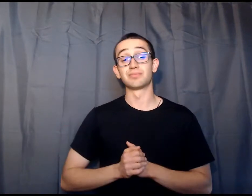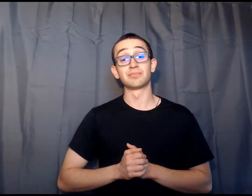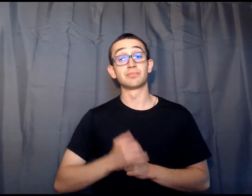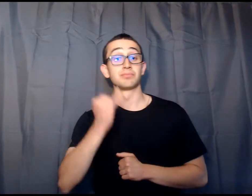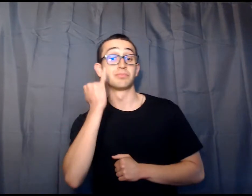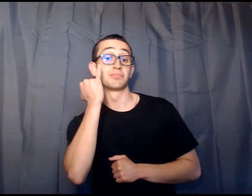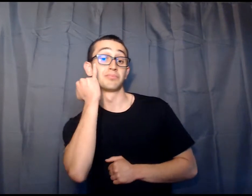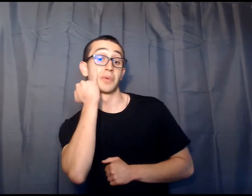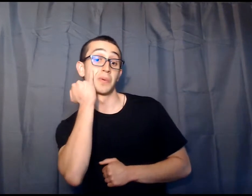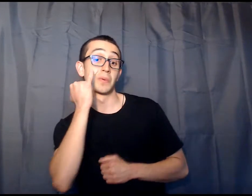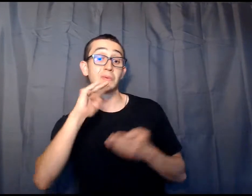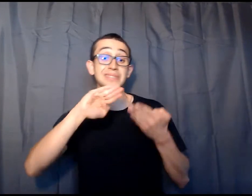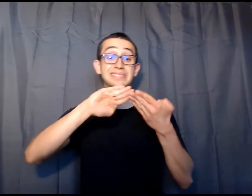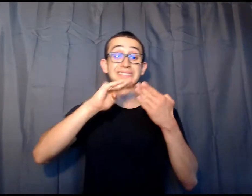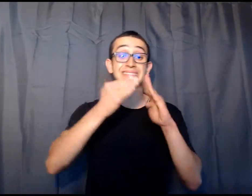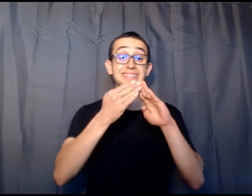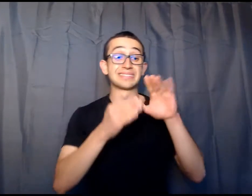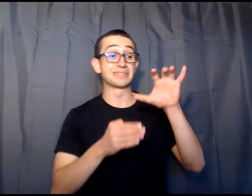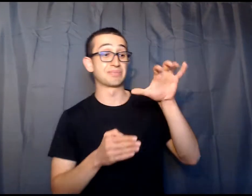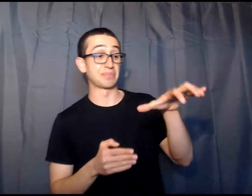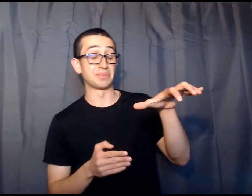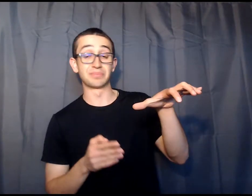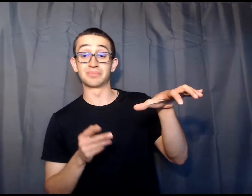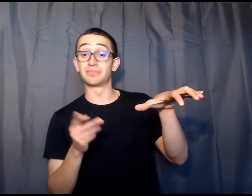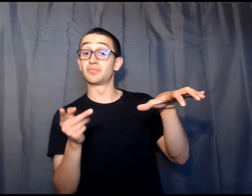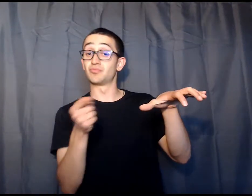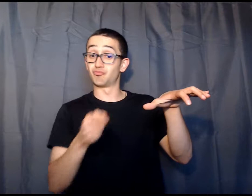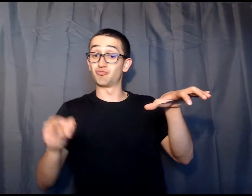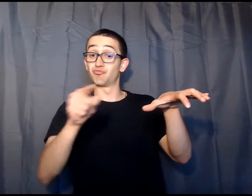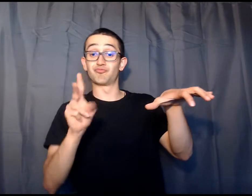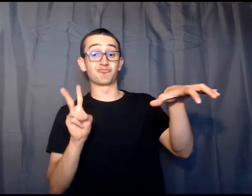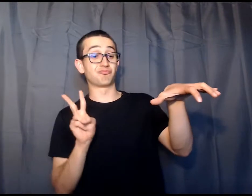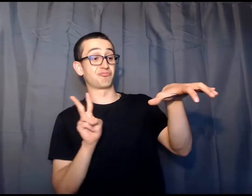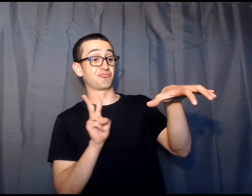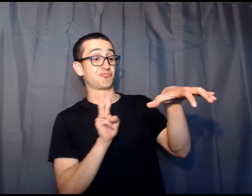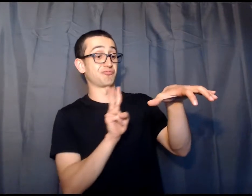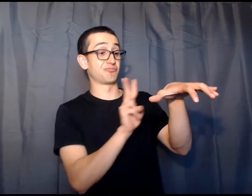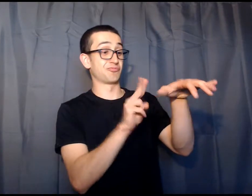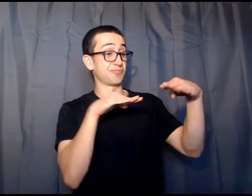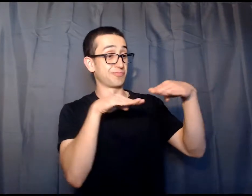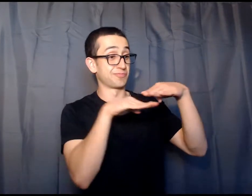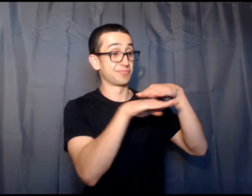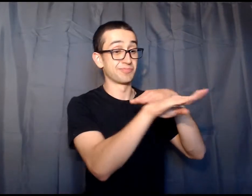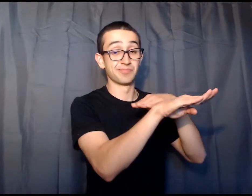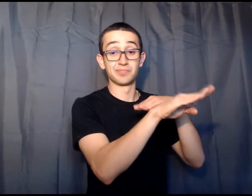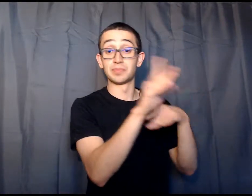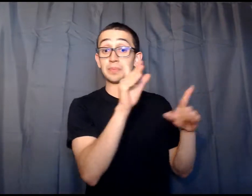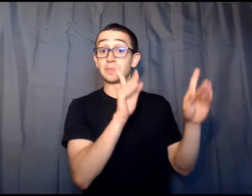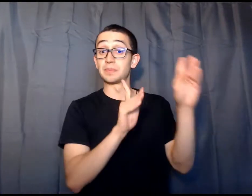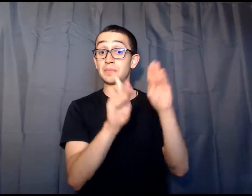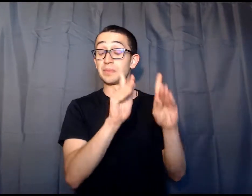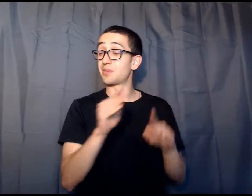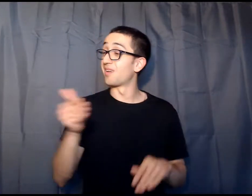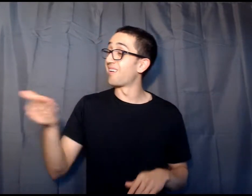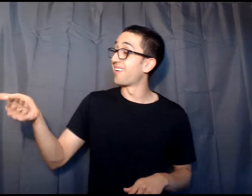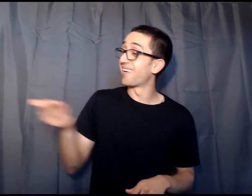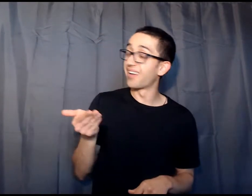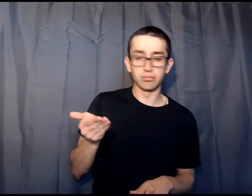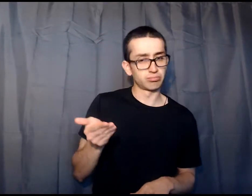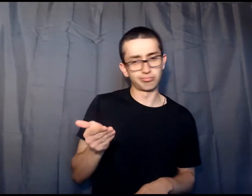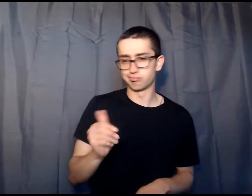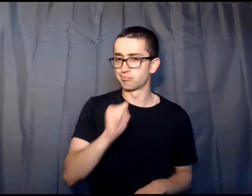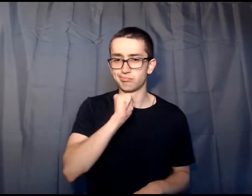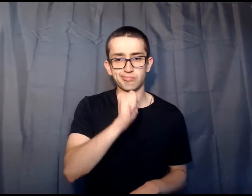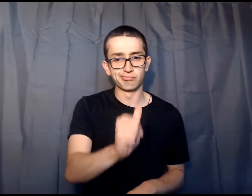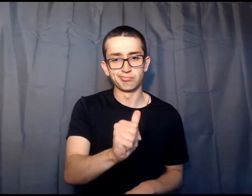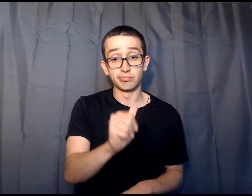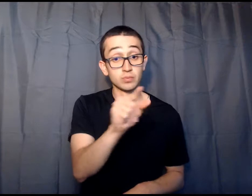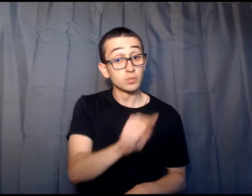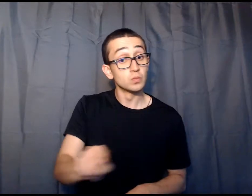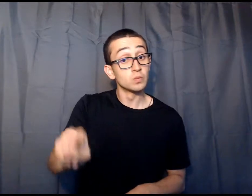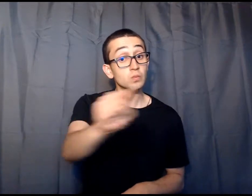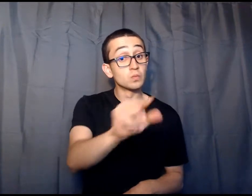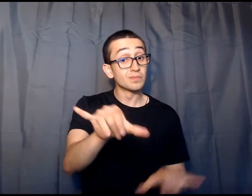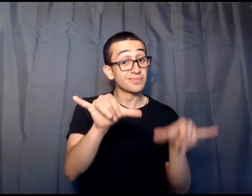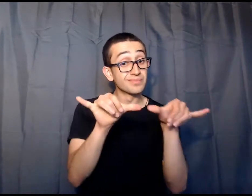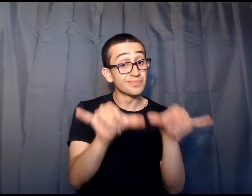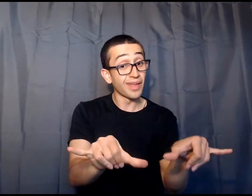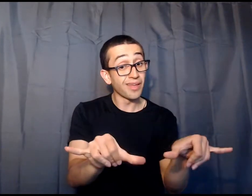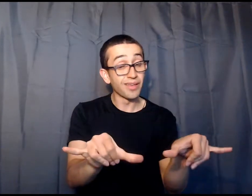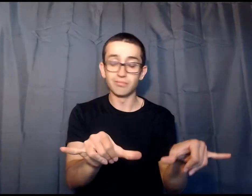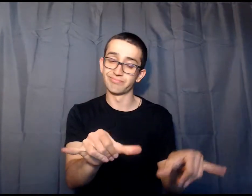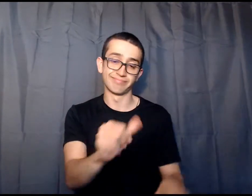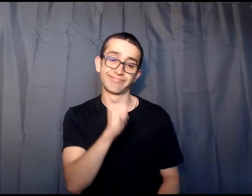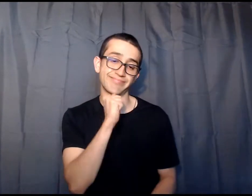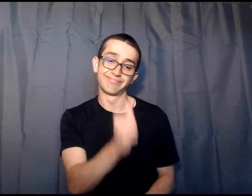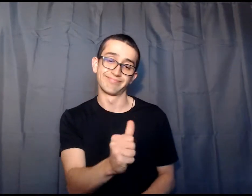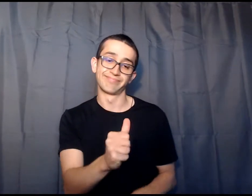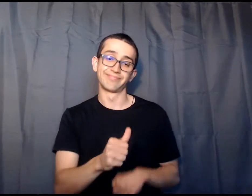Whatever town you enter and they do not receive you,